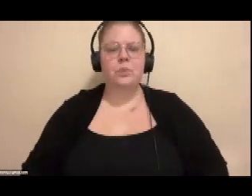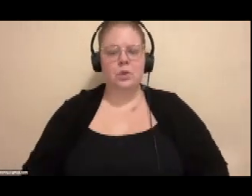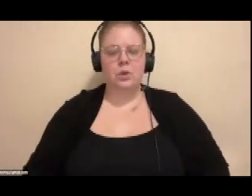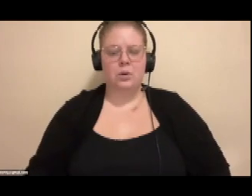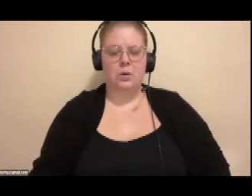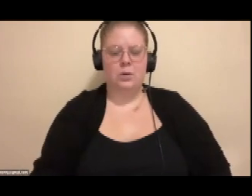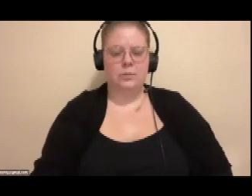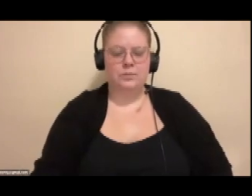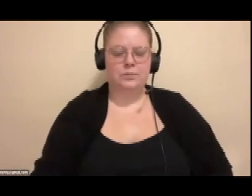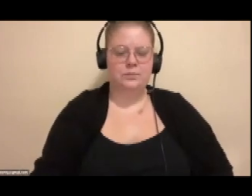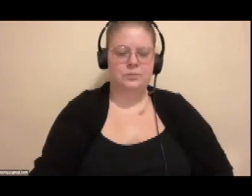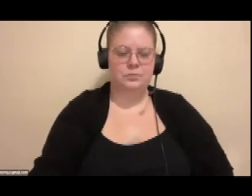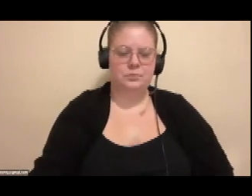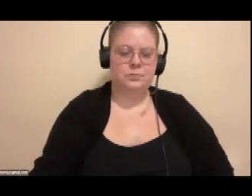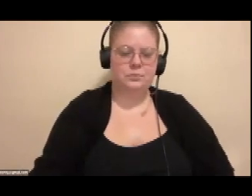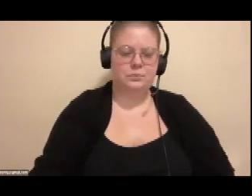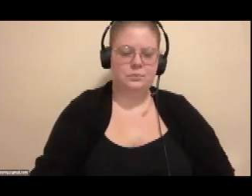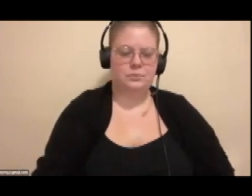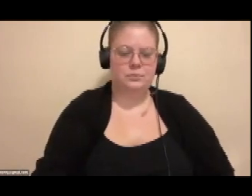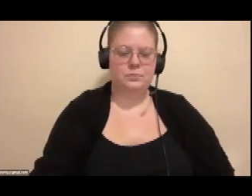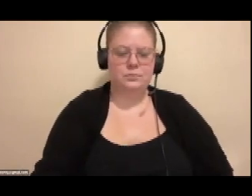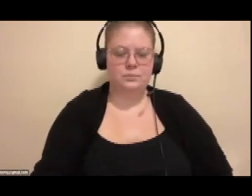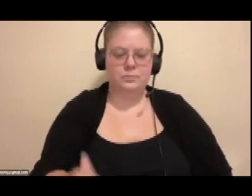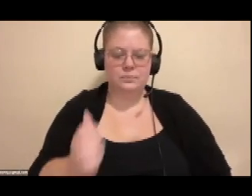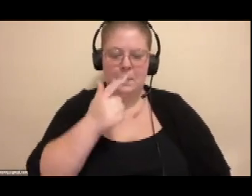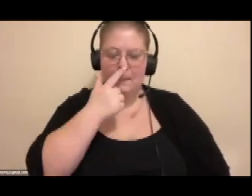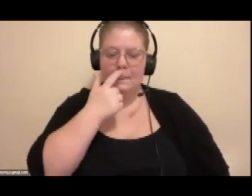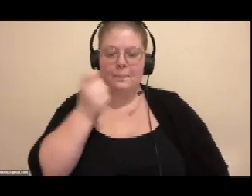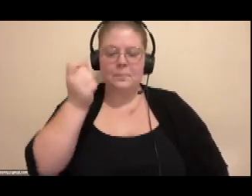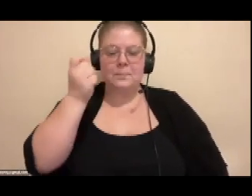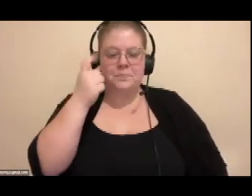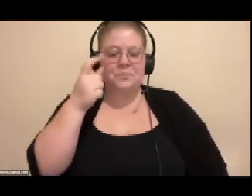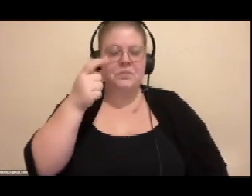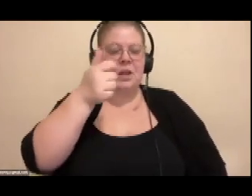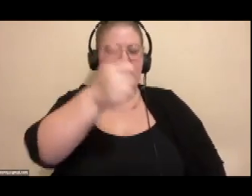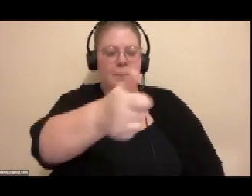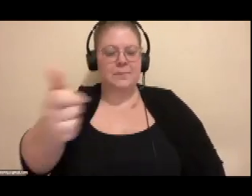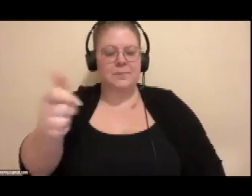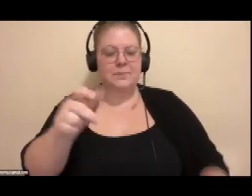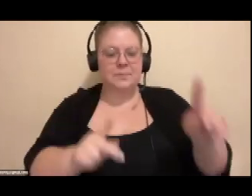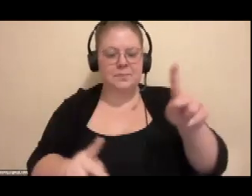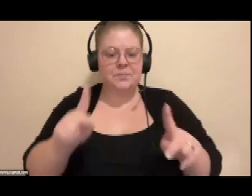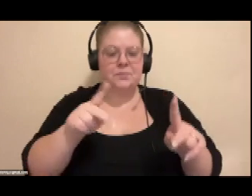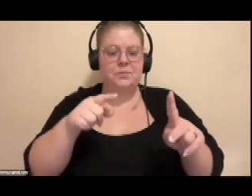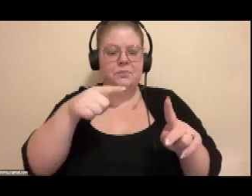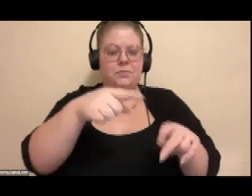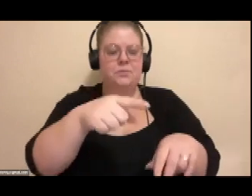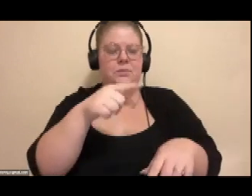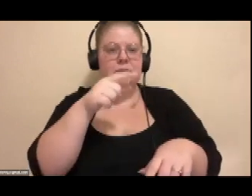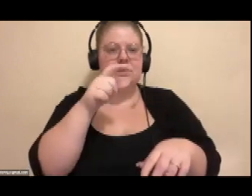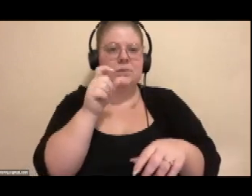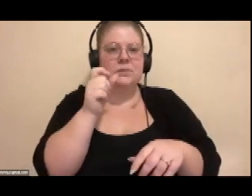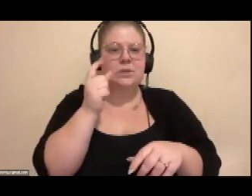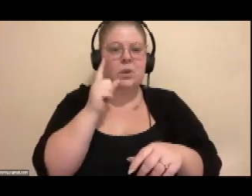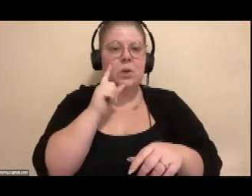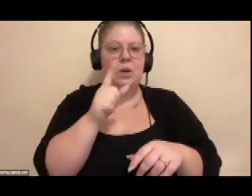all of these folks either identify as people with disabilities or have family members with disabilities.